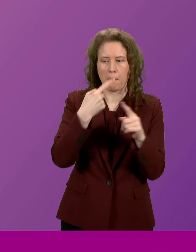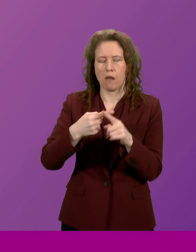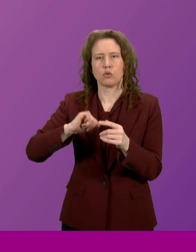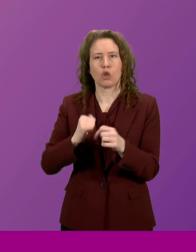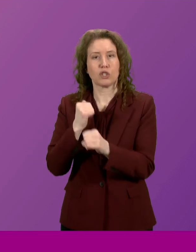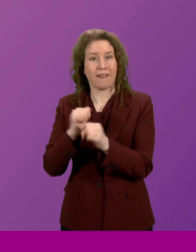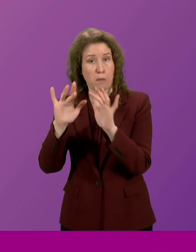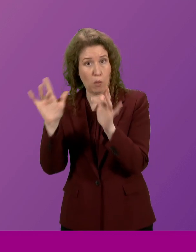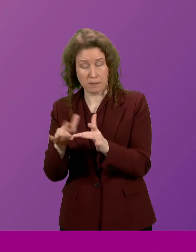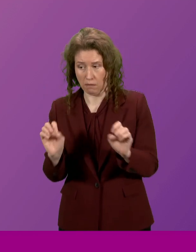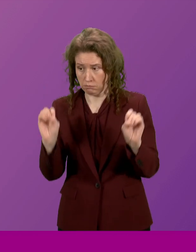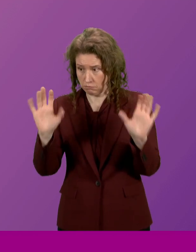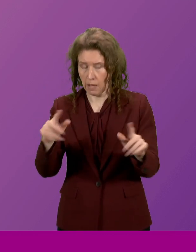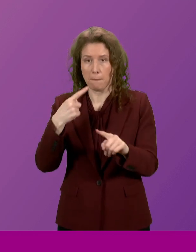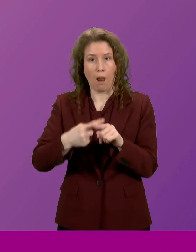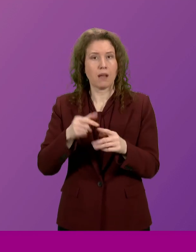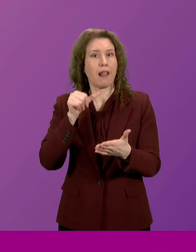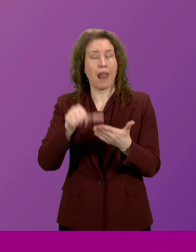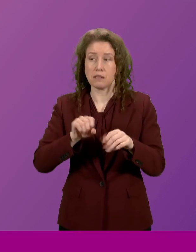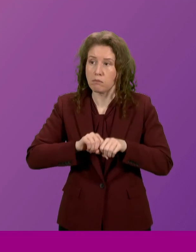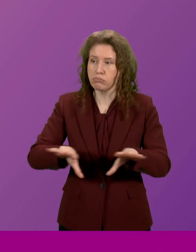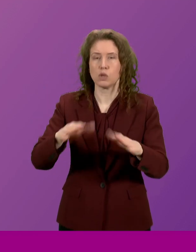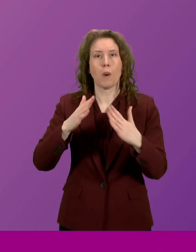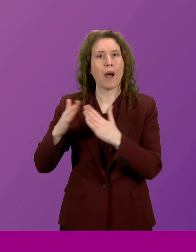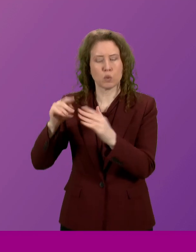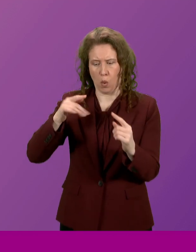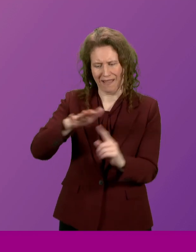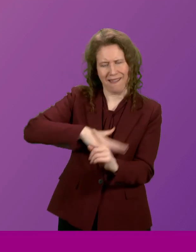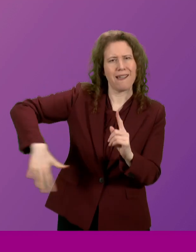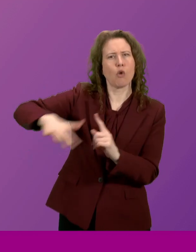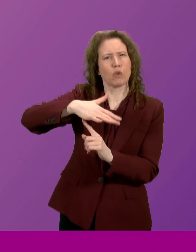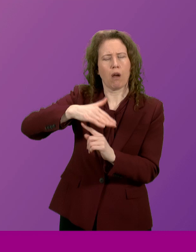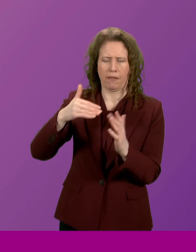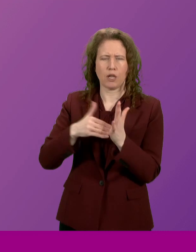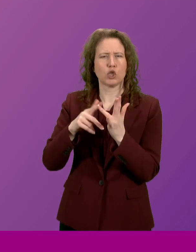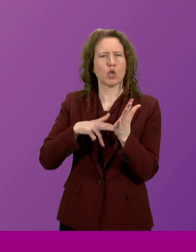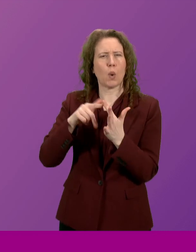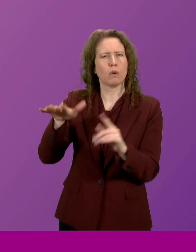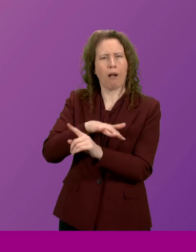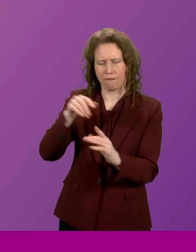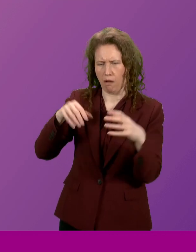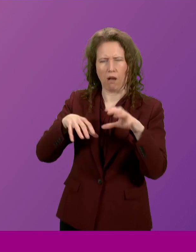We also issued letters to householders who were affected by the zones about what the act meant for